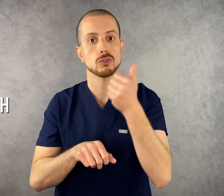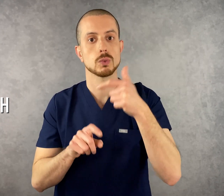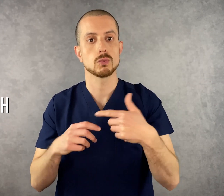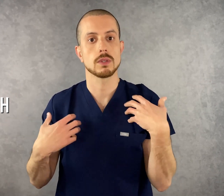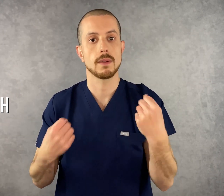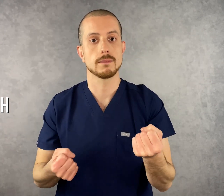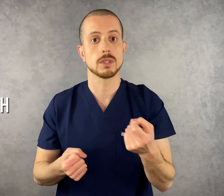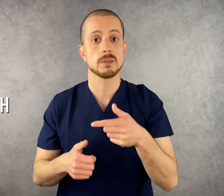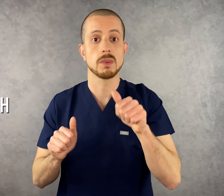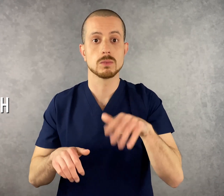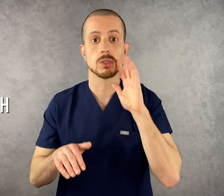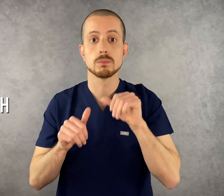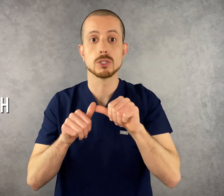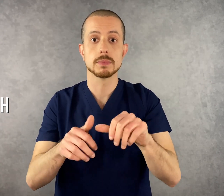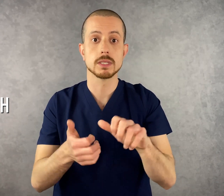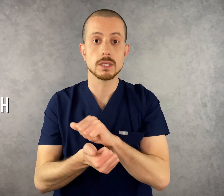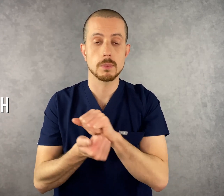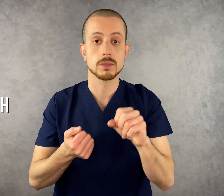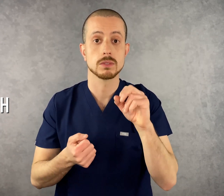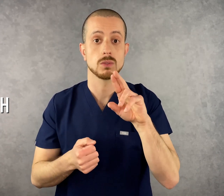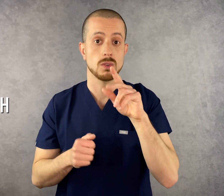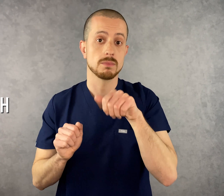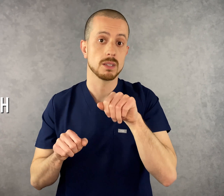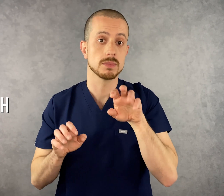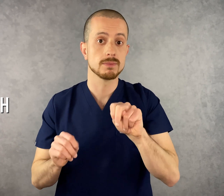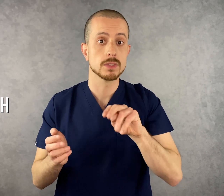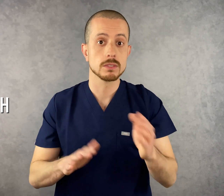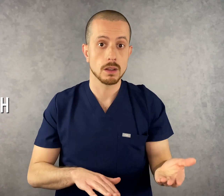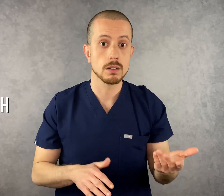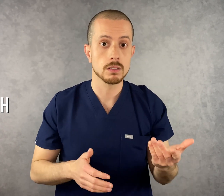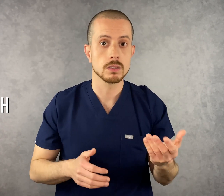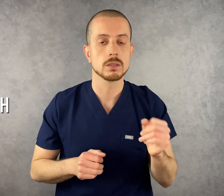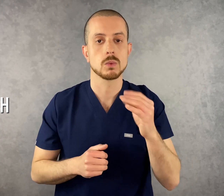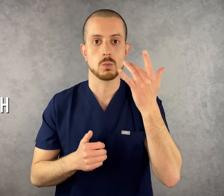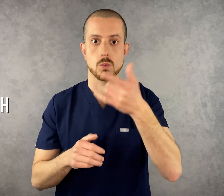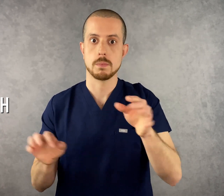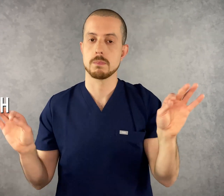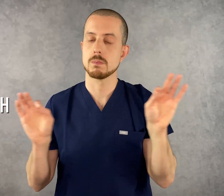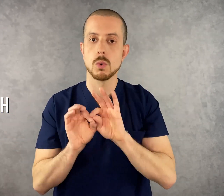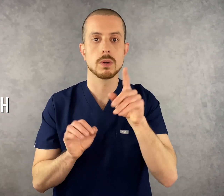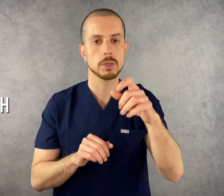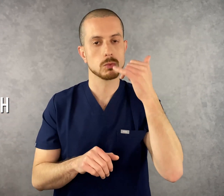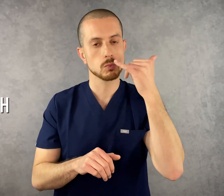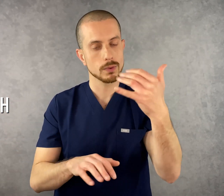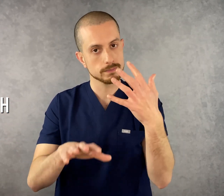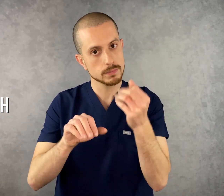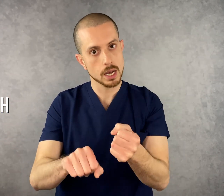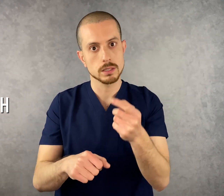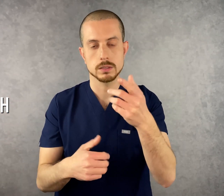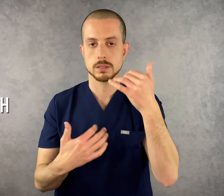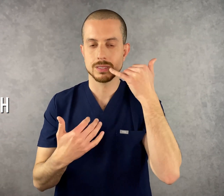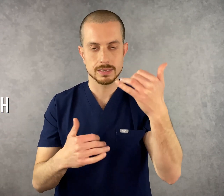they will have a more difficult recovery. There could be permanent damage or even death. It is very important that you must call as fast as possible.